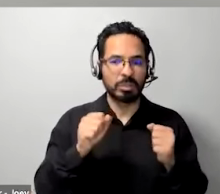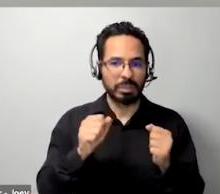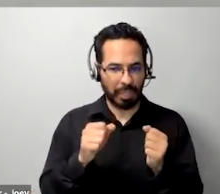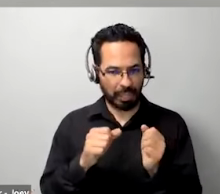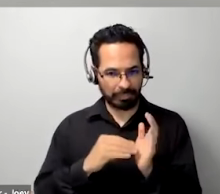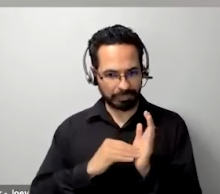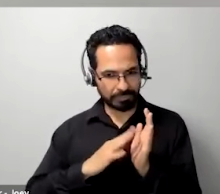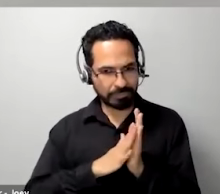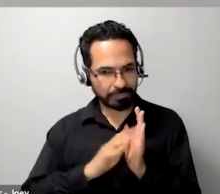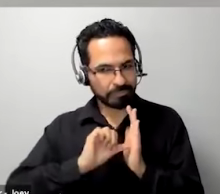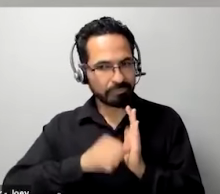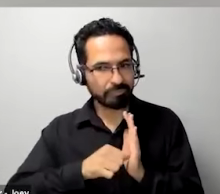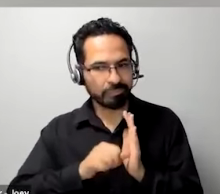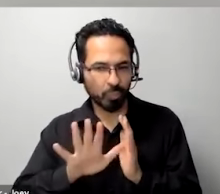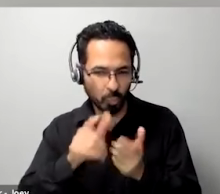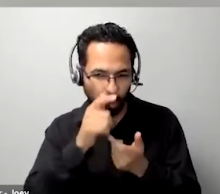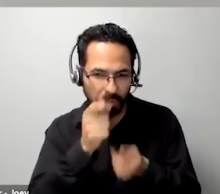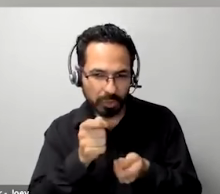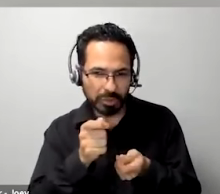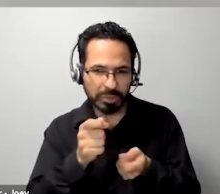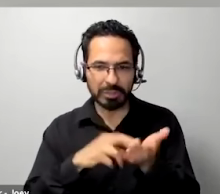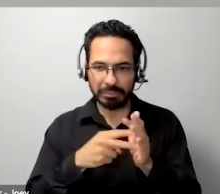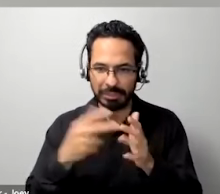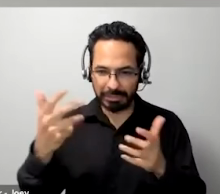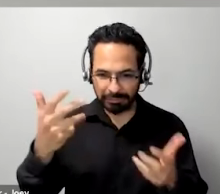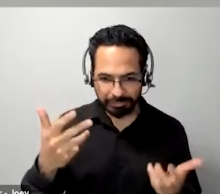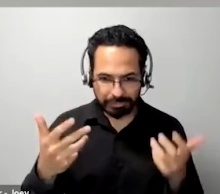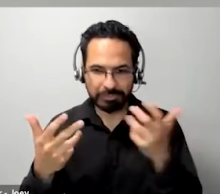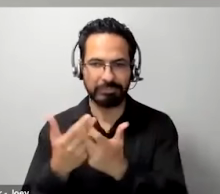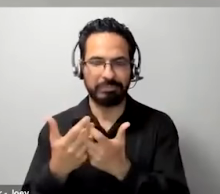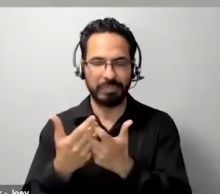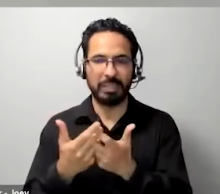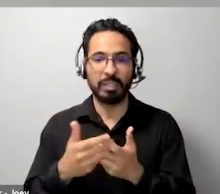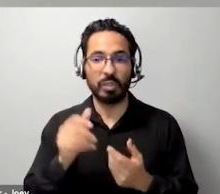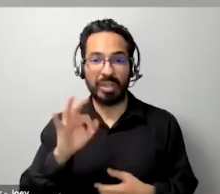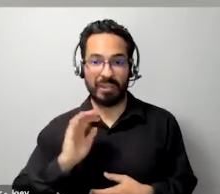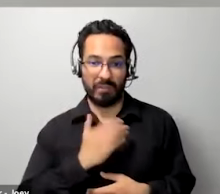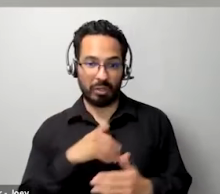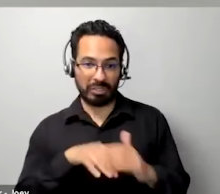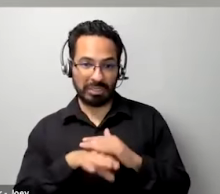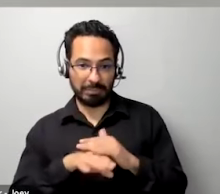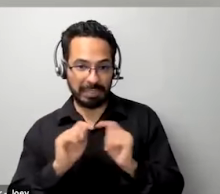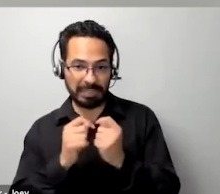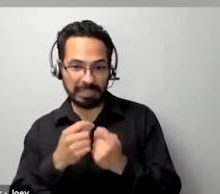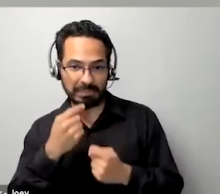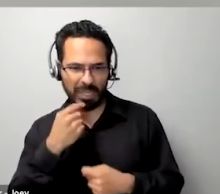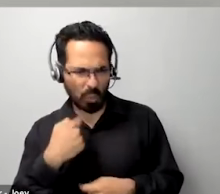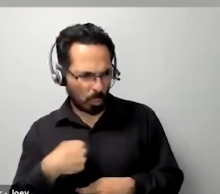and sort of match you. So if our accessibility team said, "Hey, we need an intern in this area,"